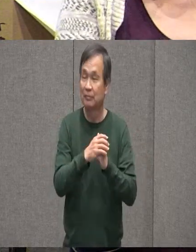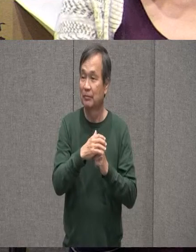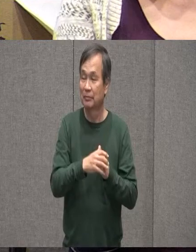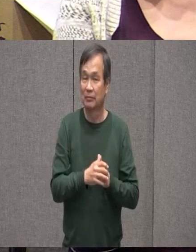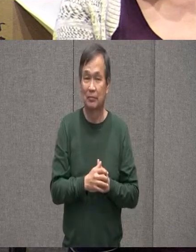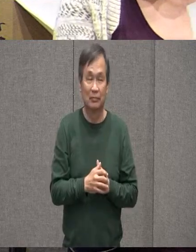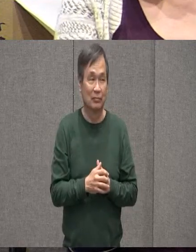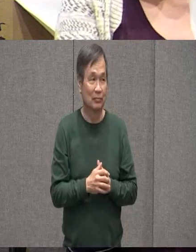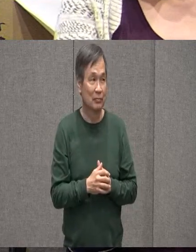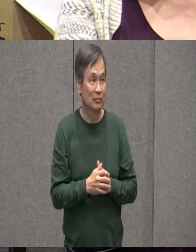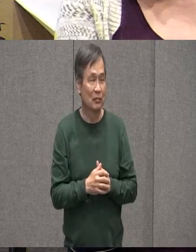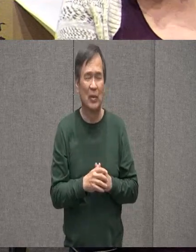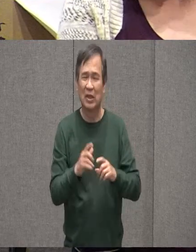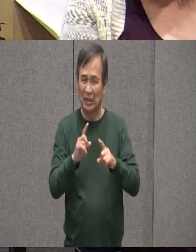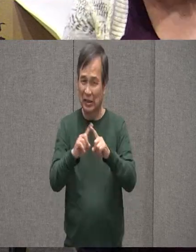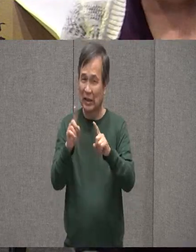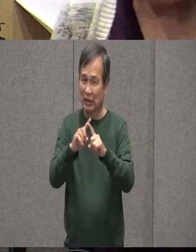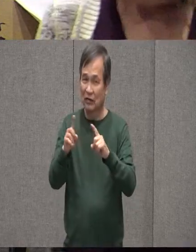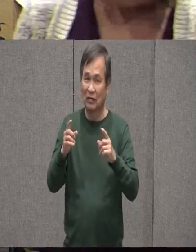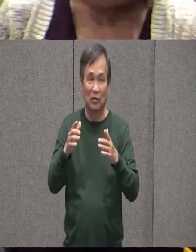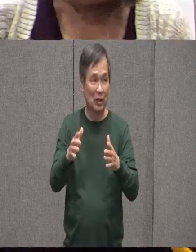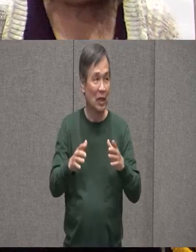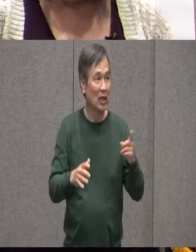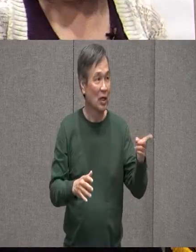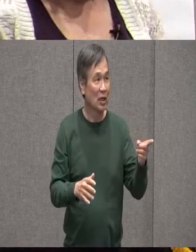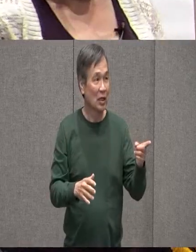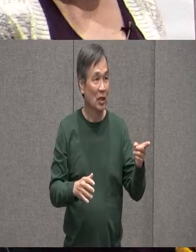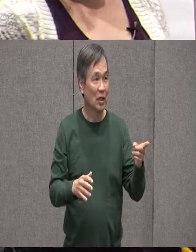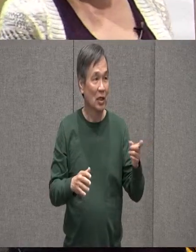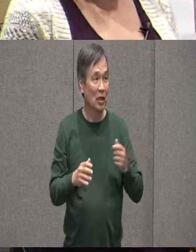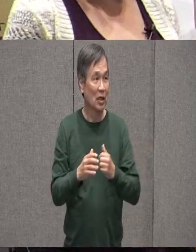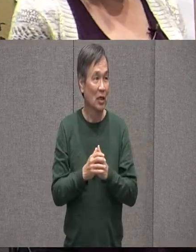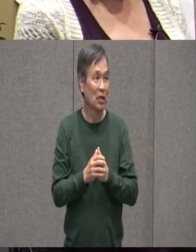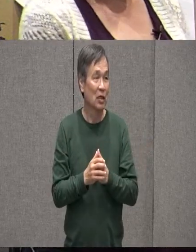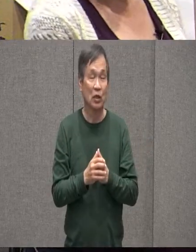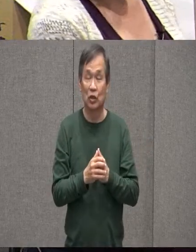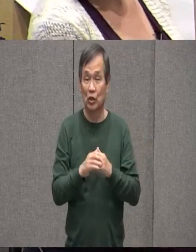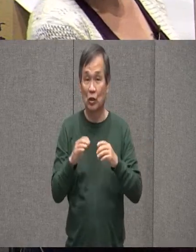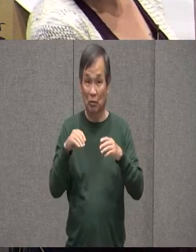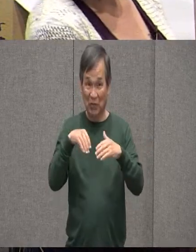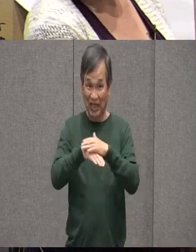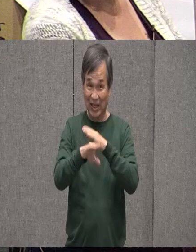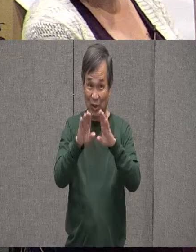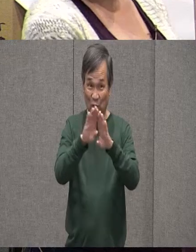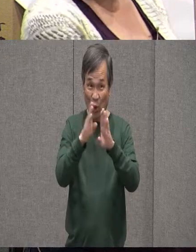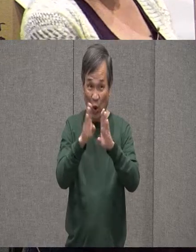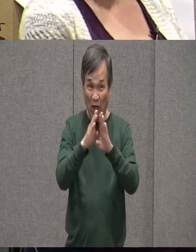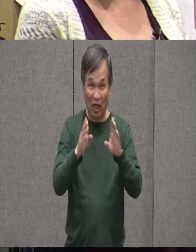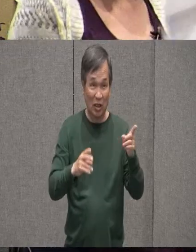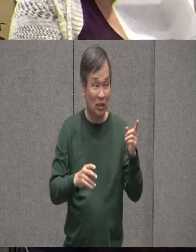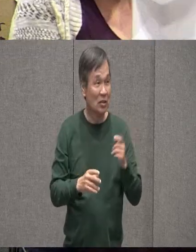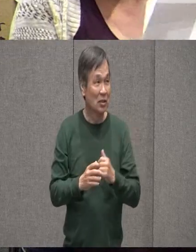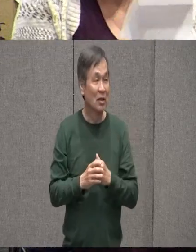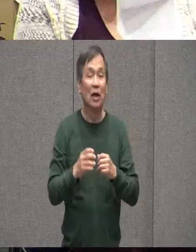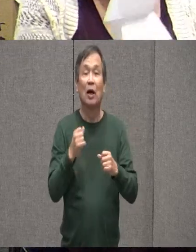I mean, there's a lot of different ways that you could use them. Could you put them back to back and then put, like, a door in between? You could totally could do that. You could make a whole little house